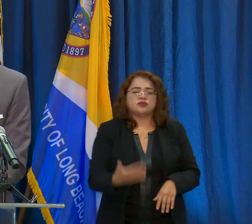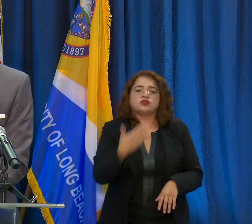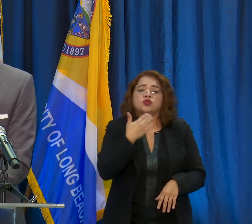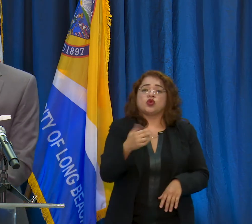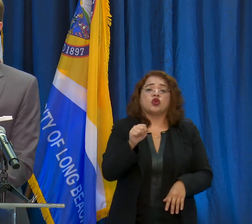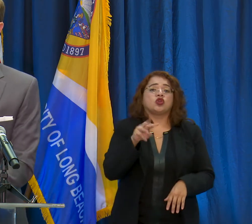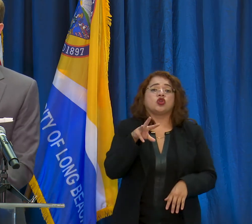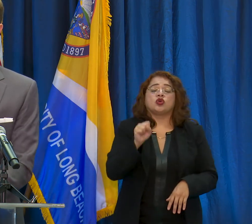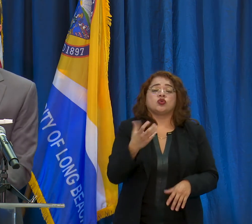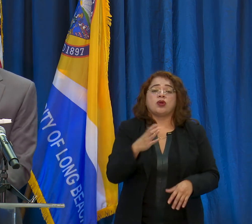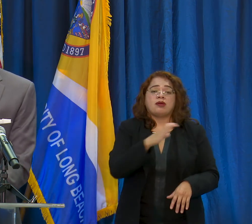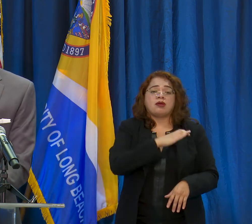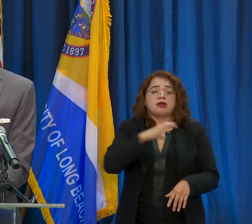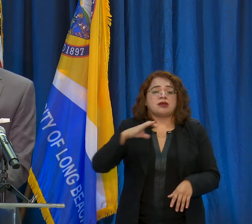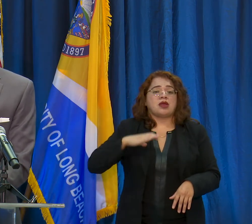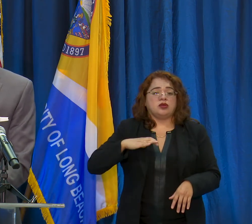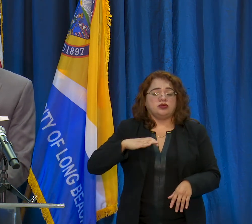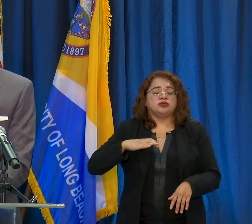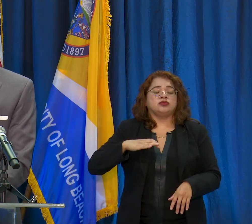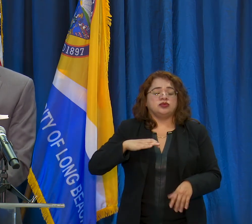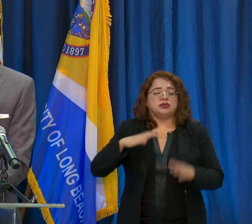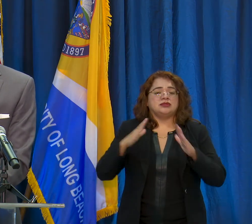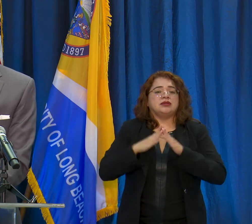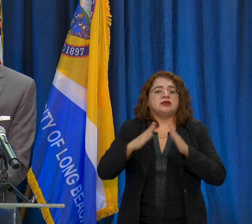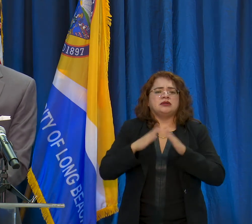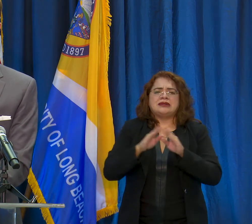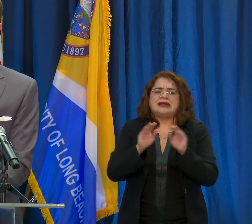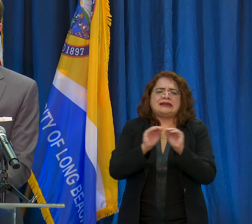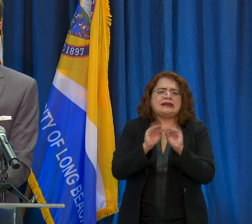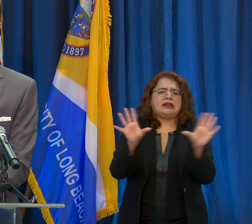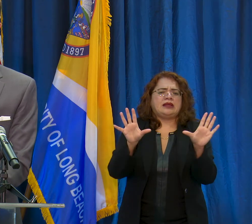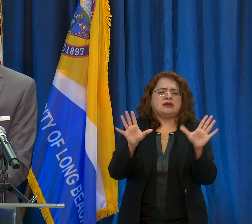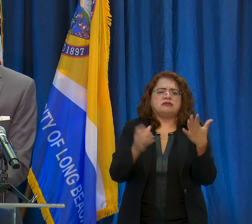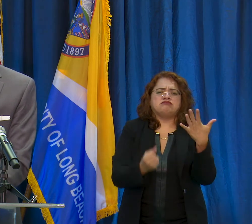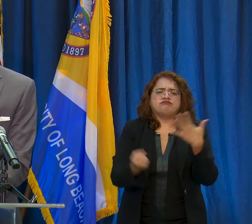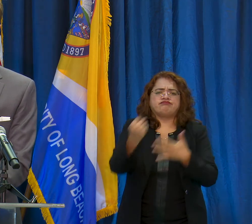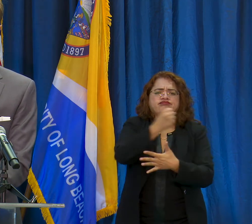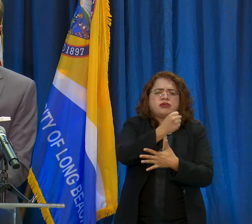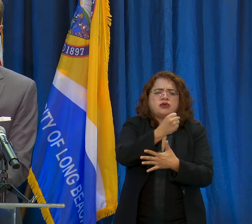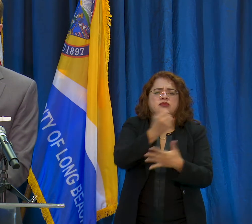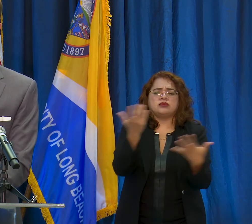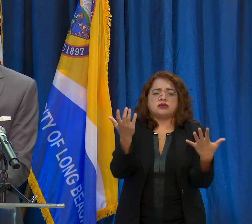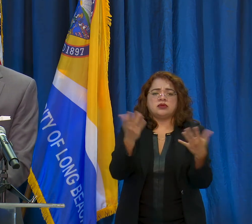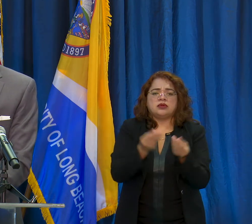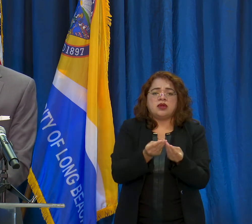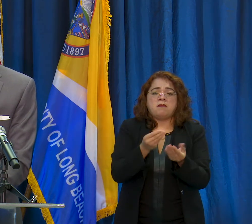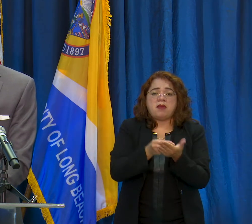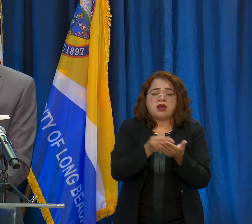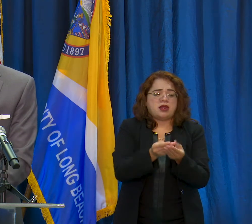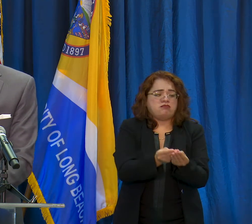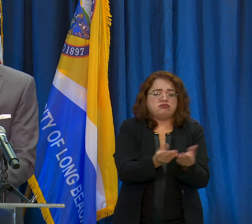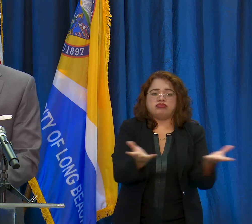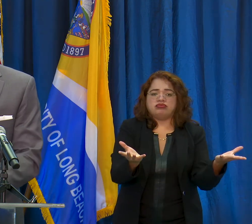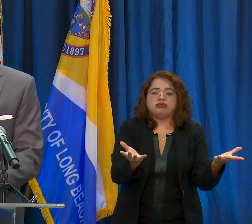that Council provided very clear direction about their priorities with regard to the distribution of these funds.